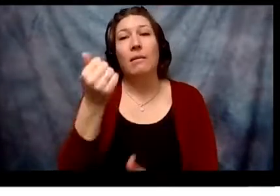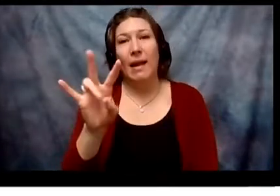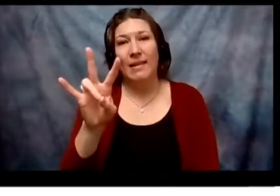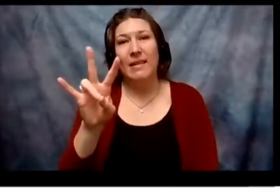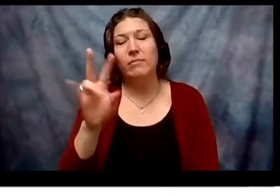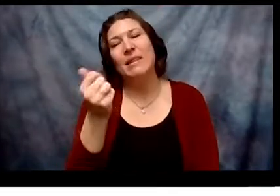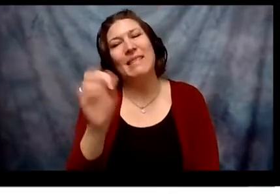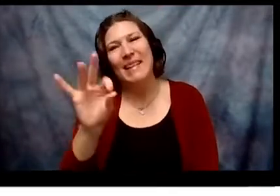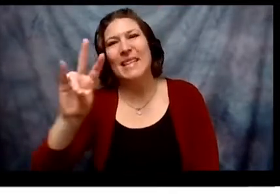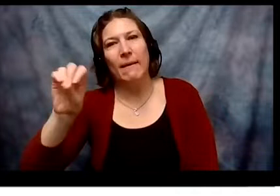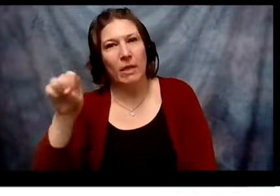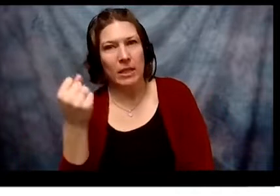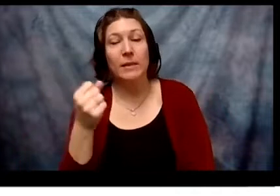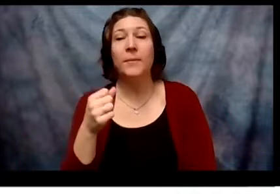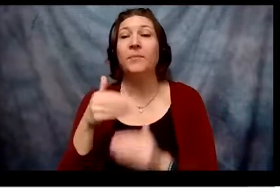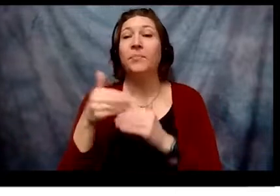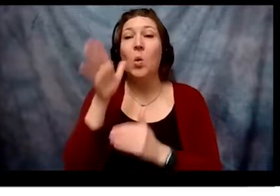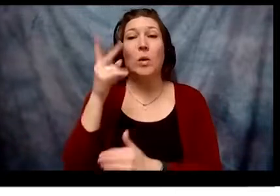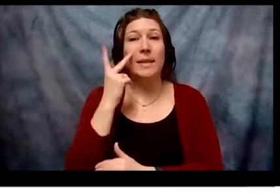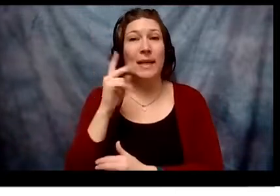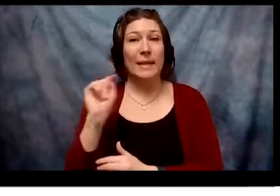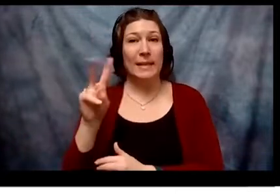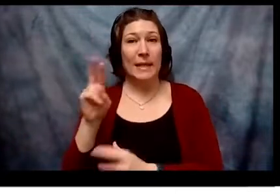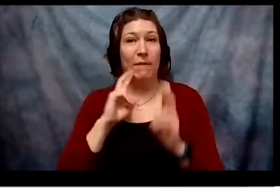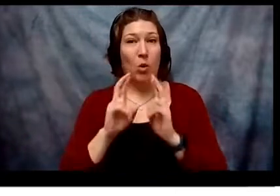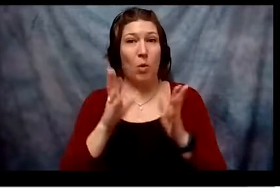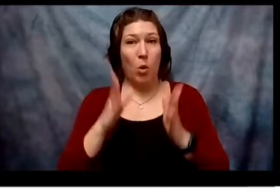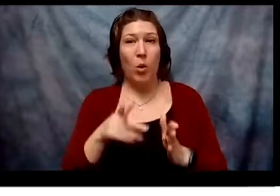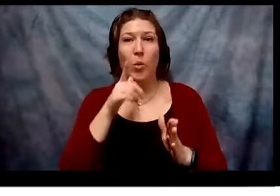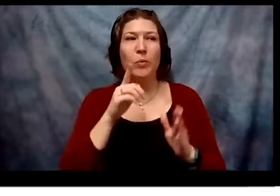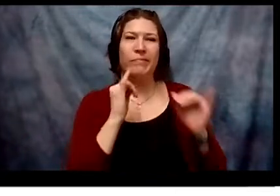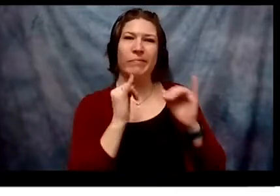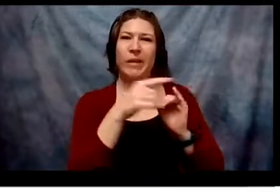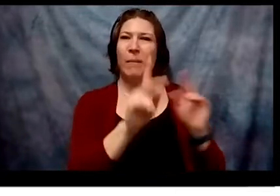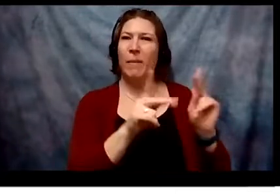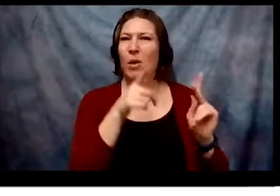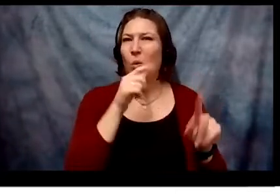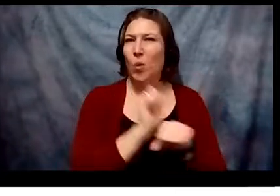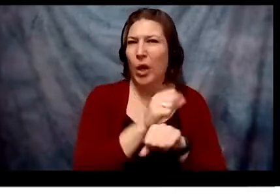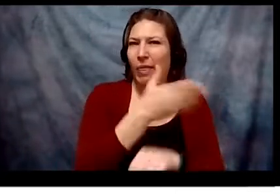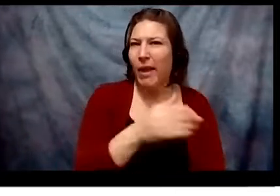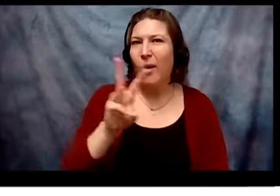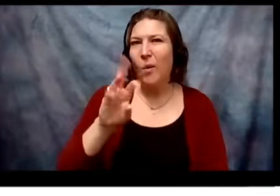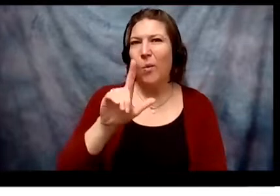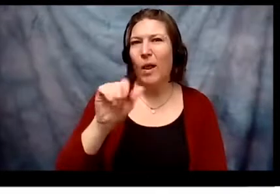a TV reporter interviewing people who work at Willowbrook, such as doctors and nurses.